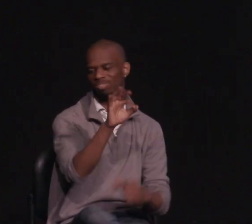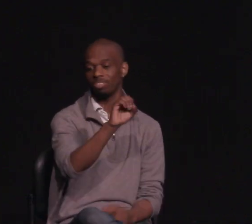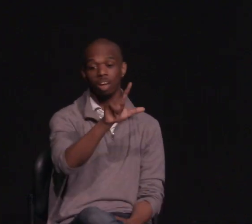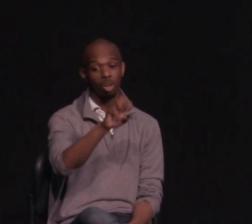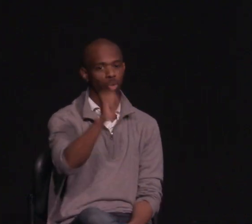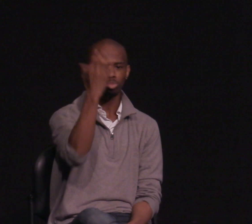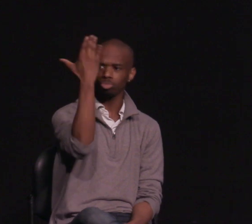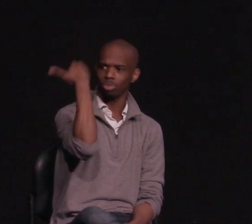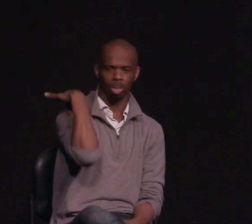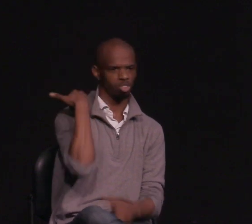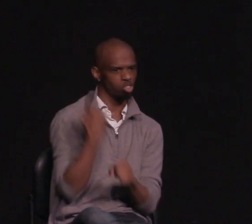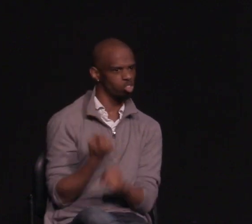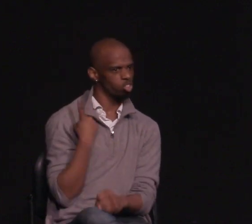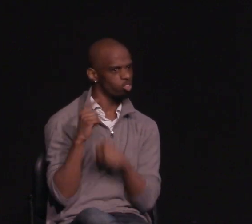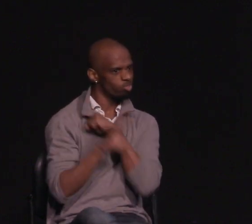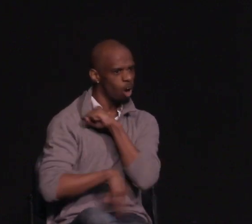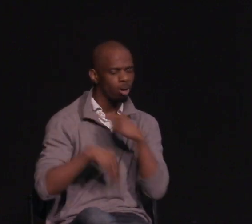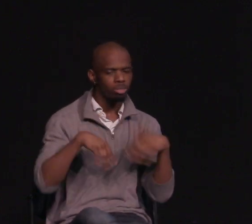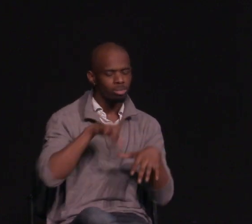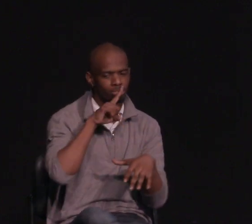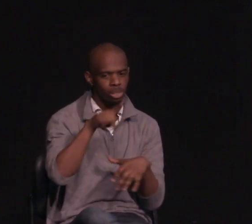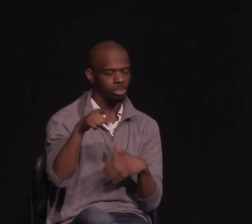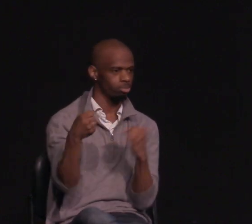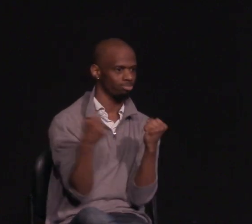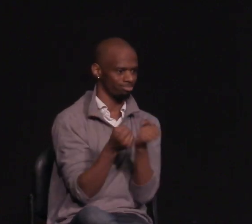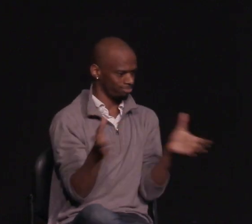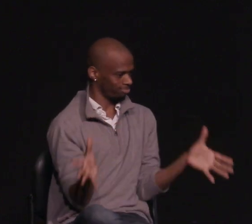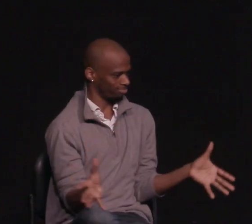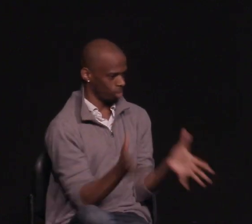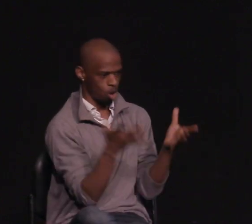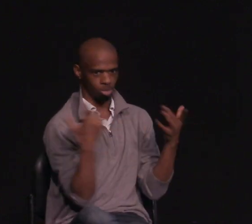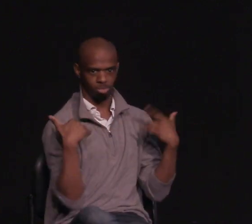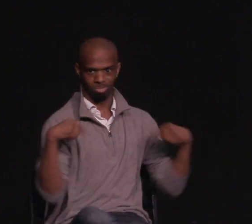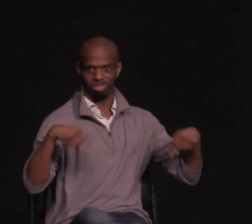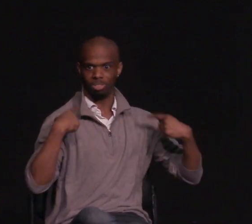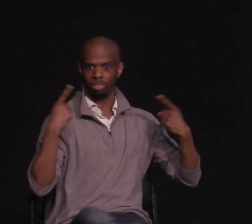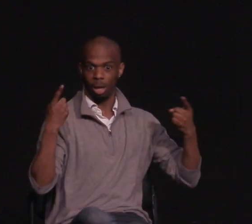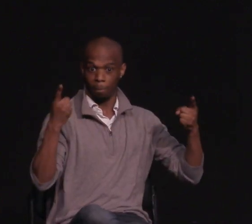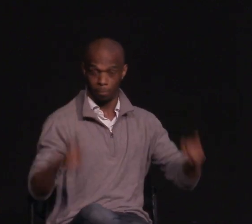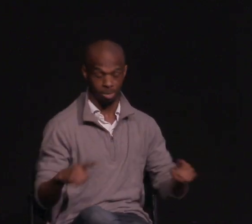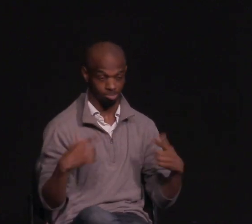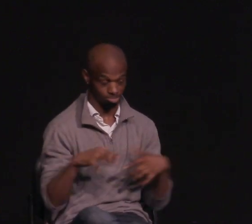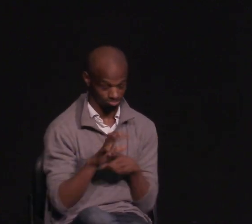could not have pulled any of this off without your help.